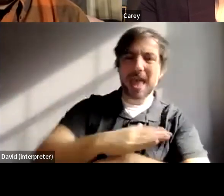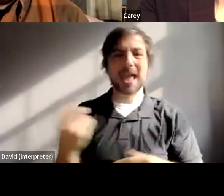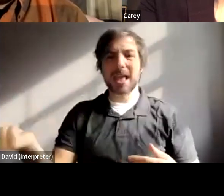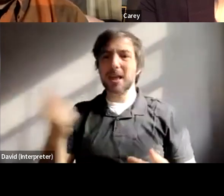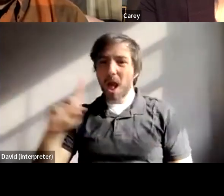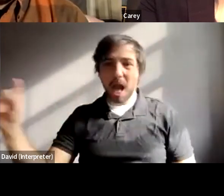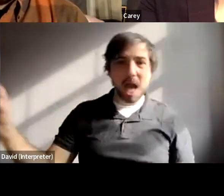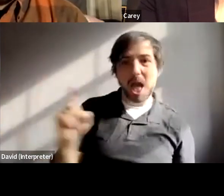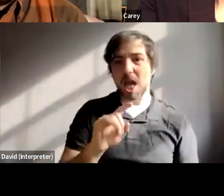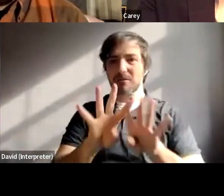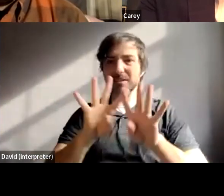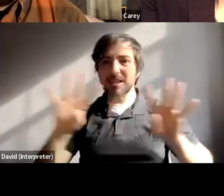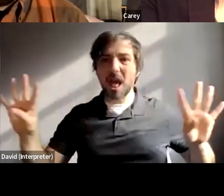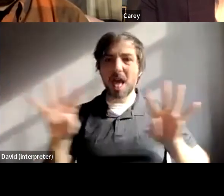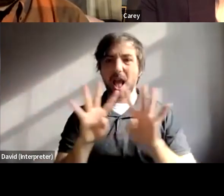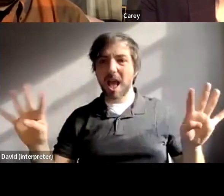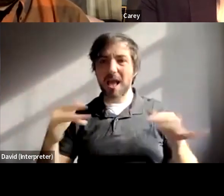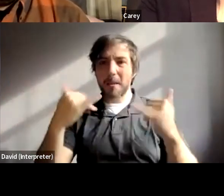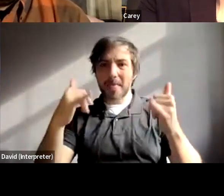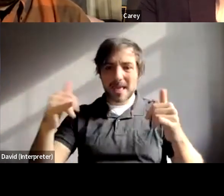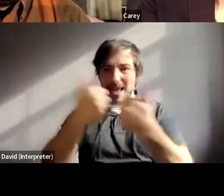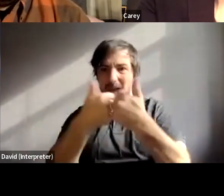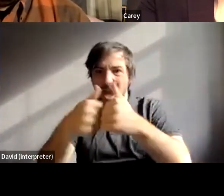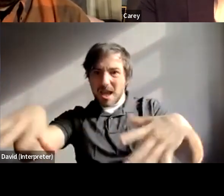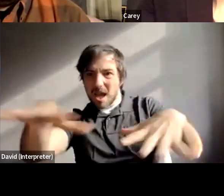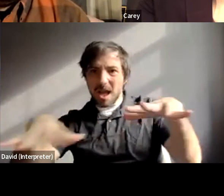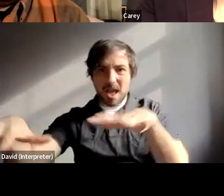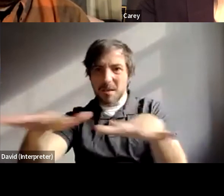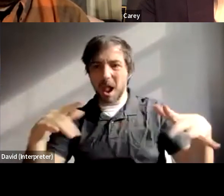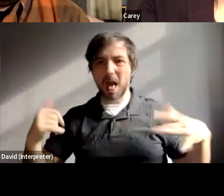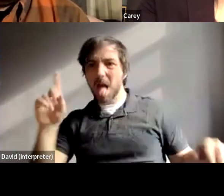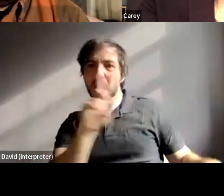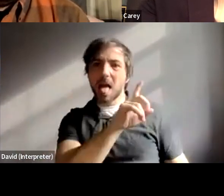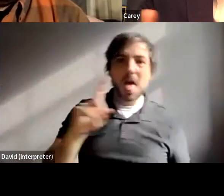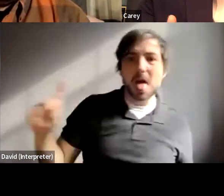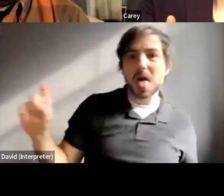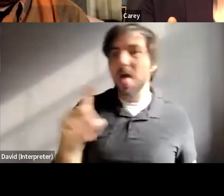up and down. Just really a part of our team, and allowed -- I'm thankful